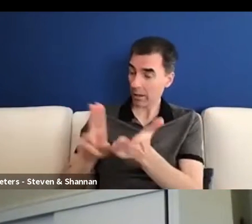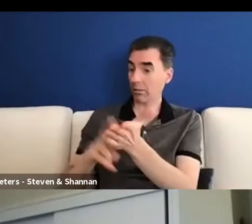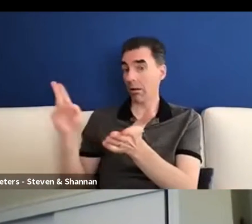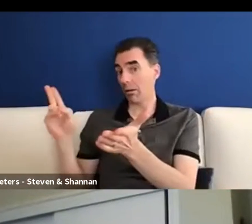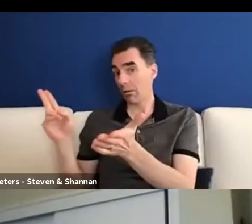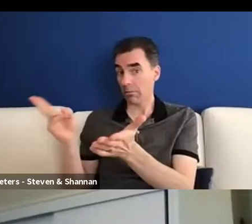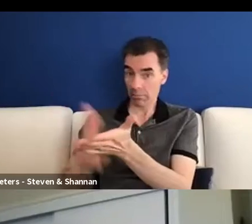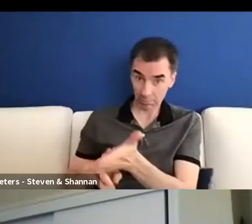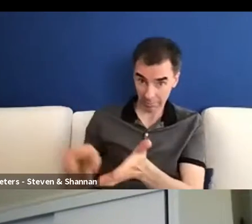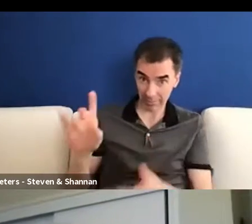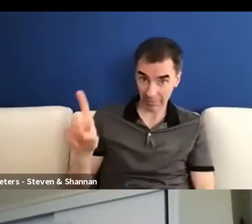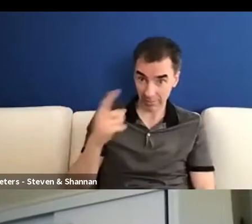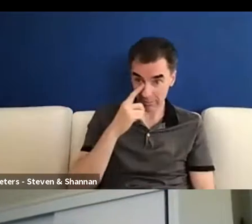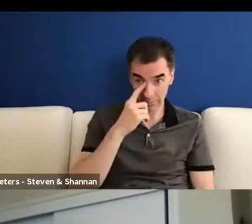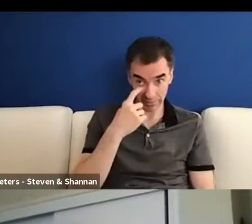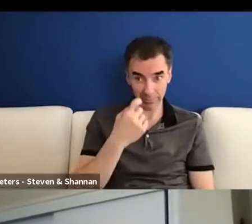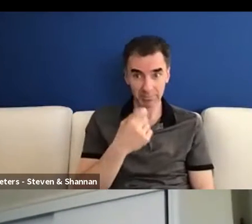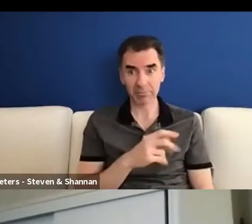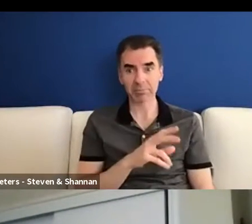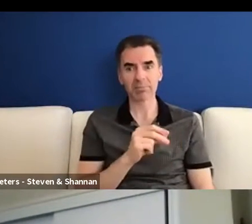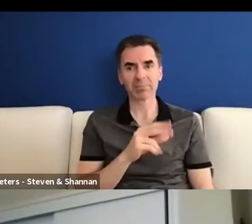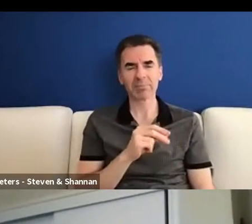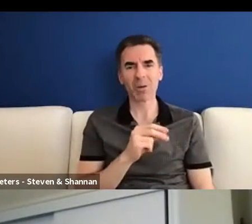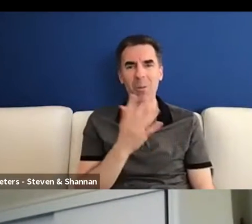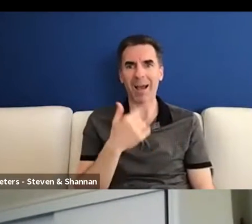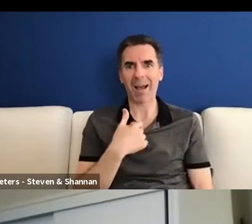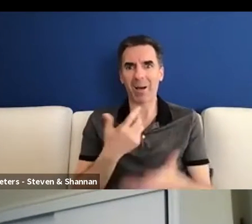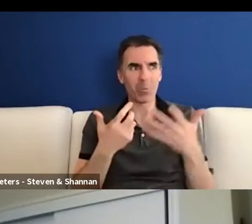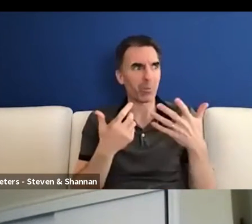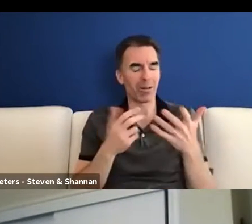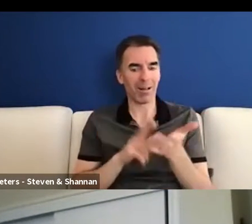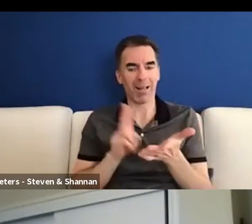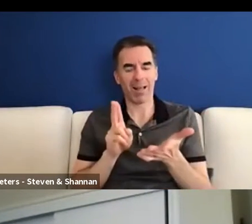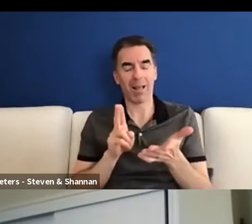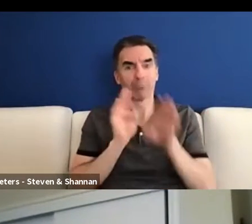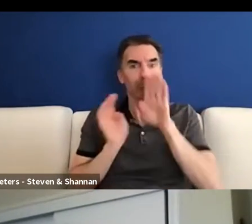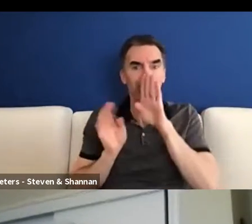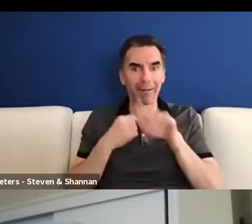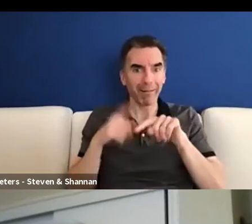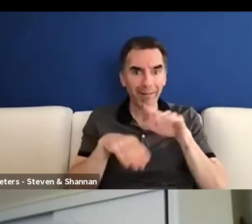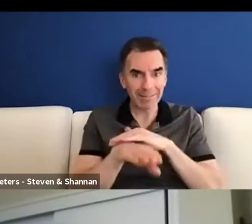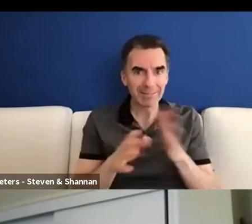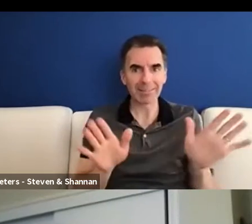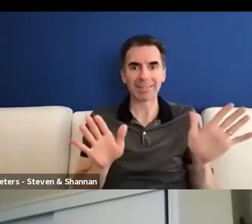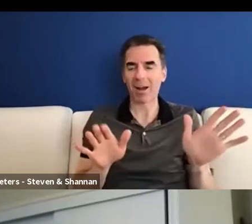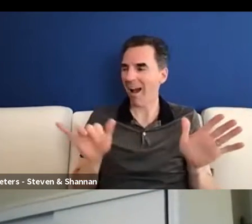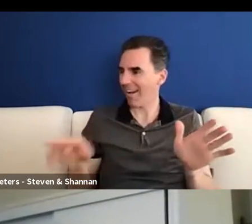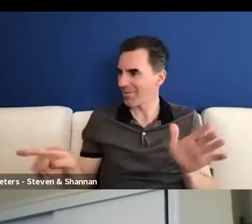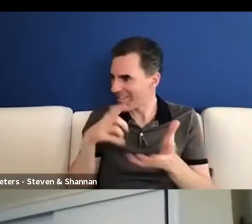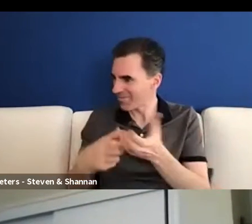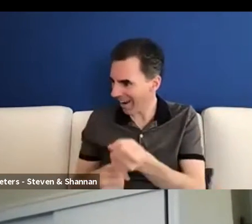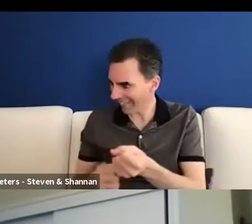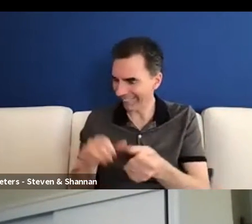Unknown: in? No. Why? Because I don't want to see you don't trust it. No, I don't.